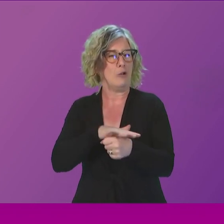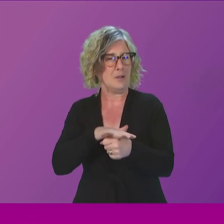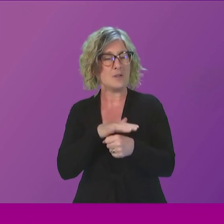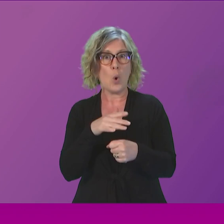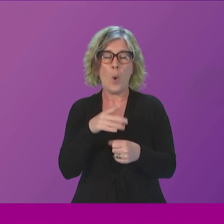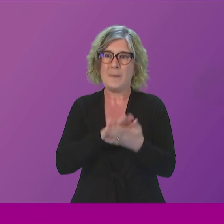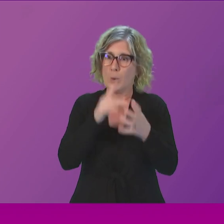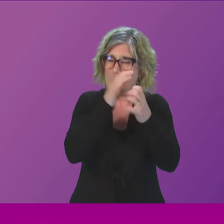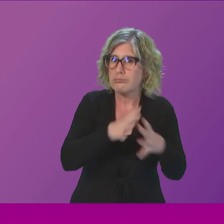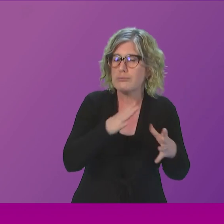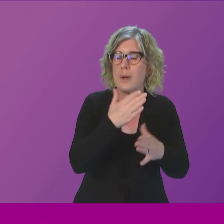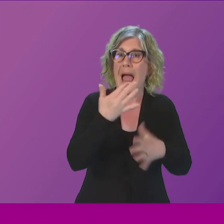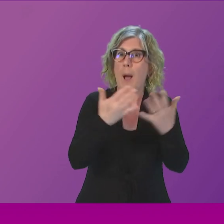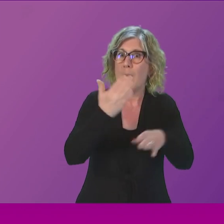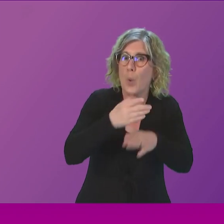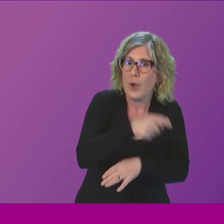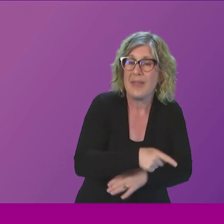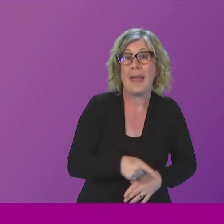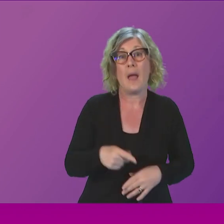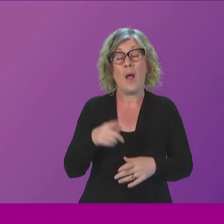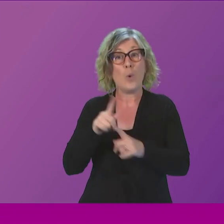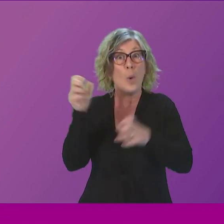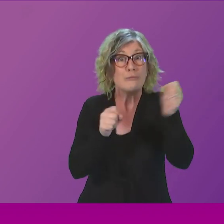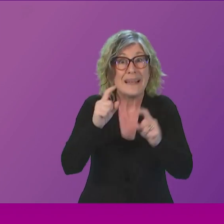example, around teachers—and further support communities to flourish.